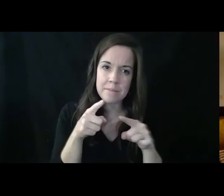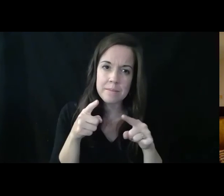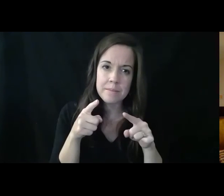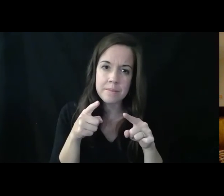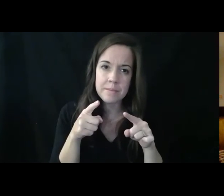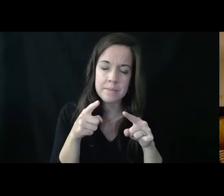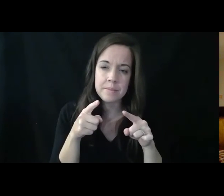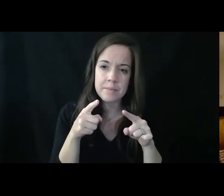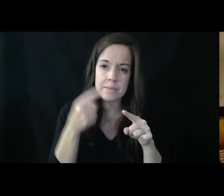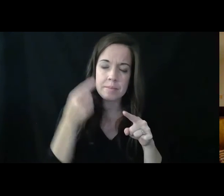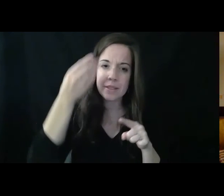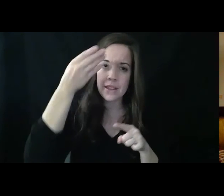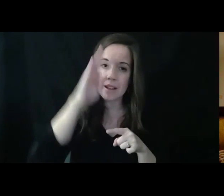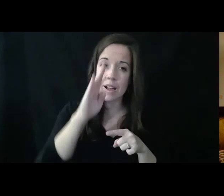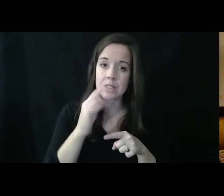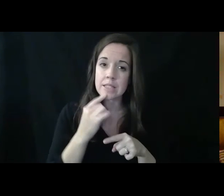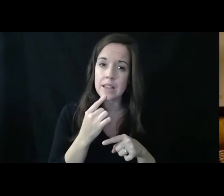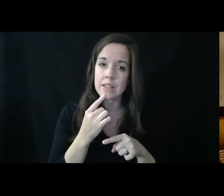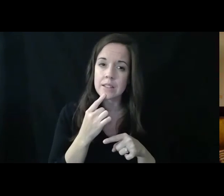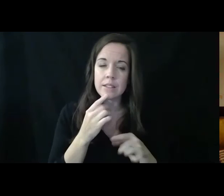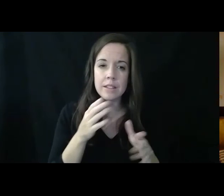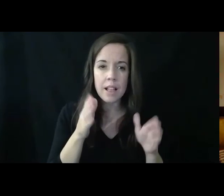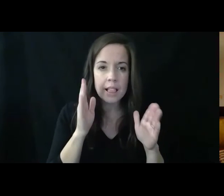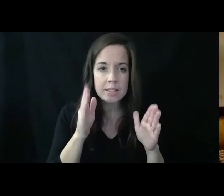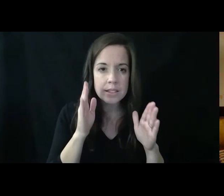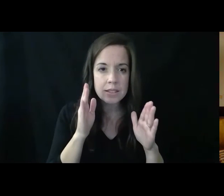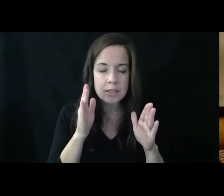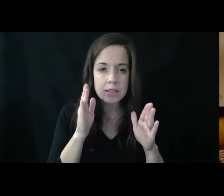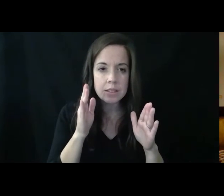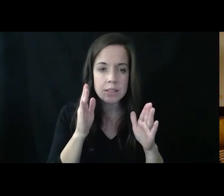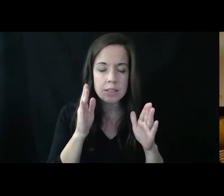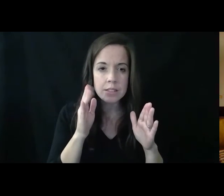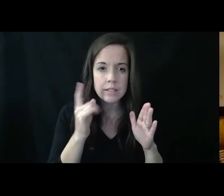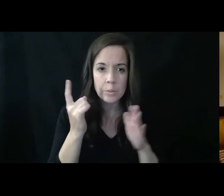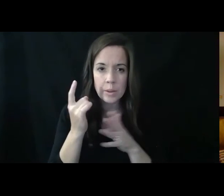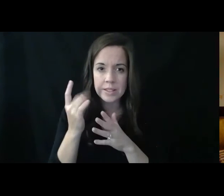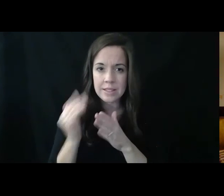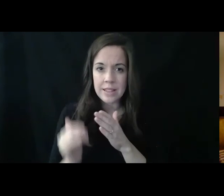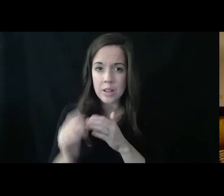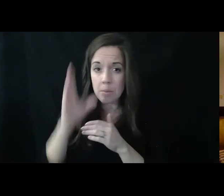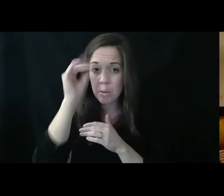And God said, listen and sank a boy in her like a stone